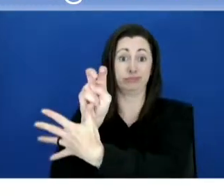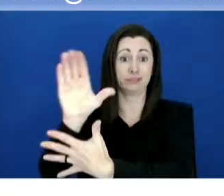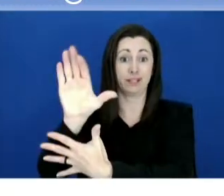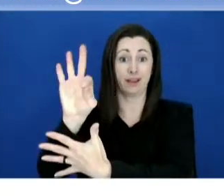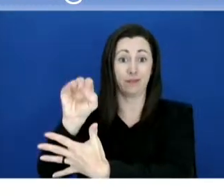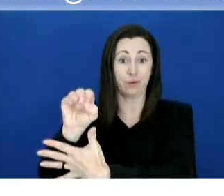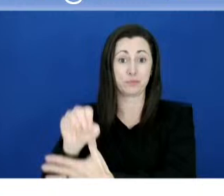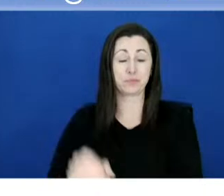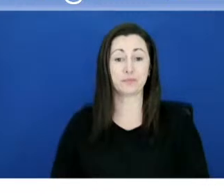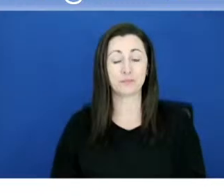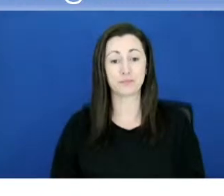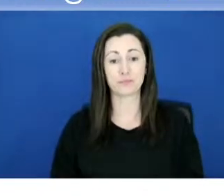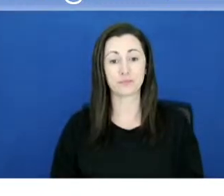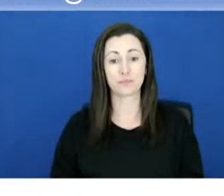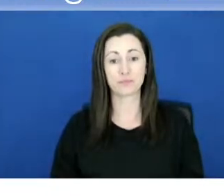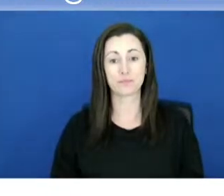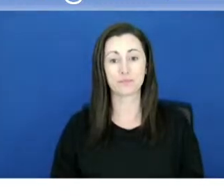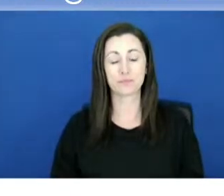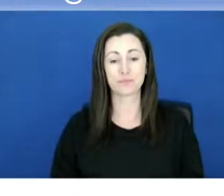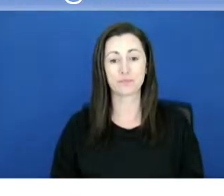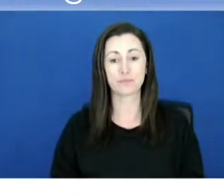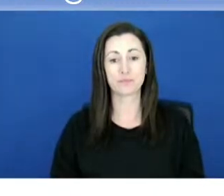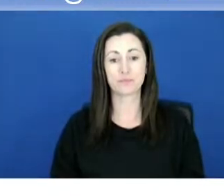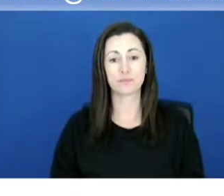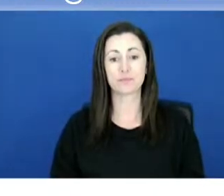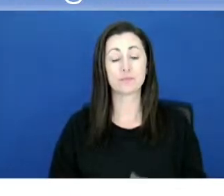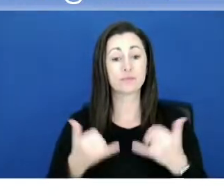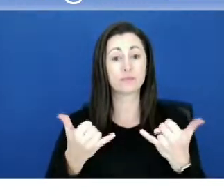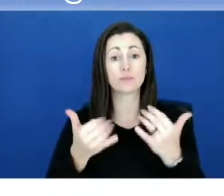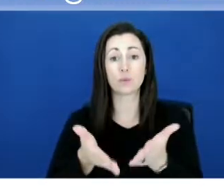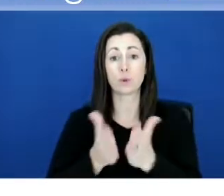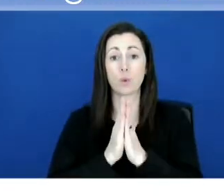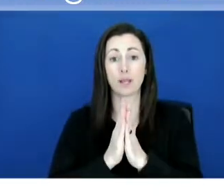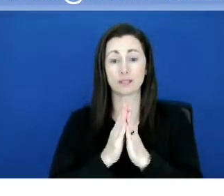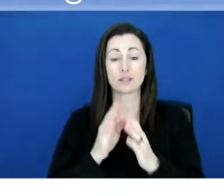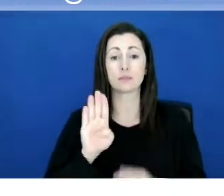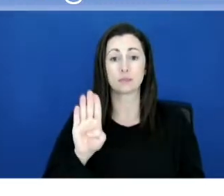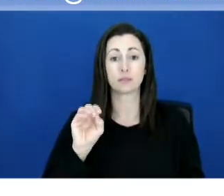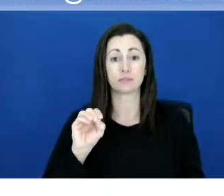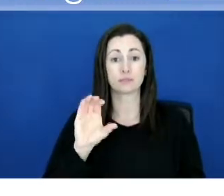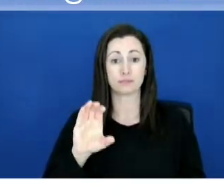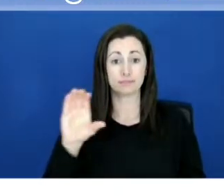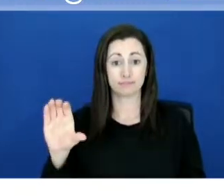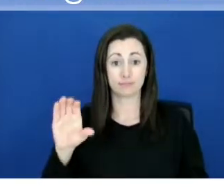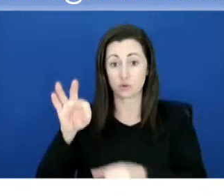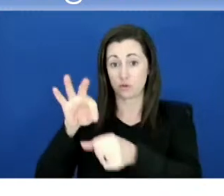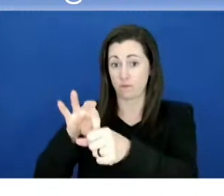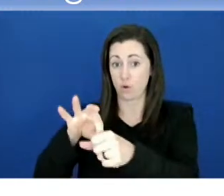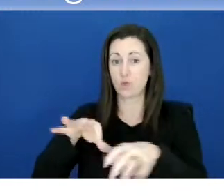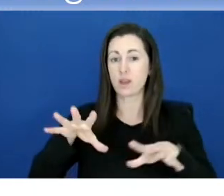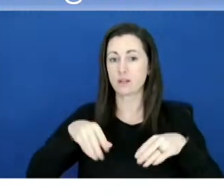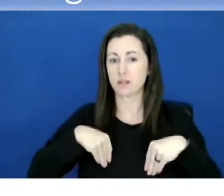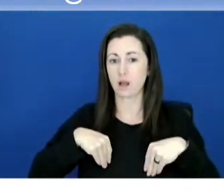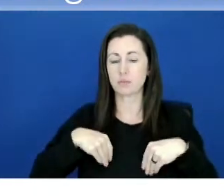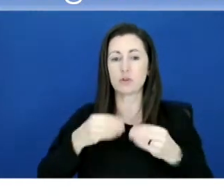SO THAT SHOWS HOW FAR YOU CAN GO.